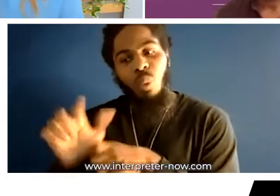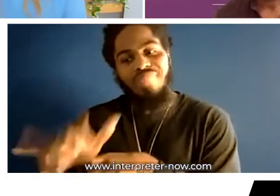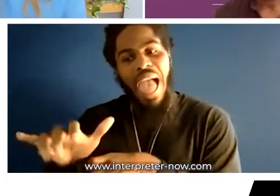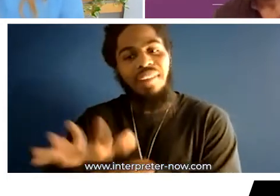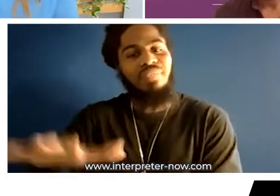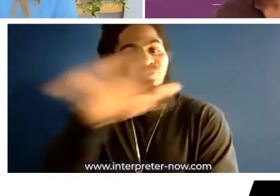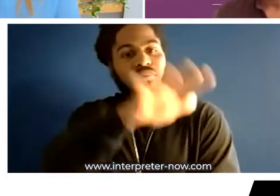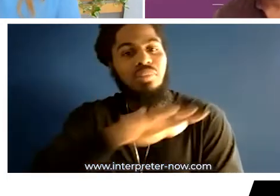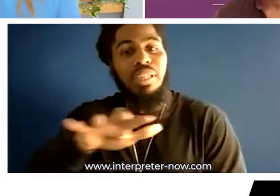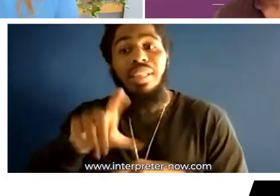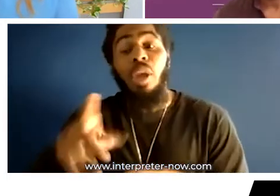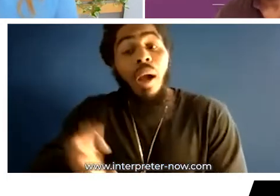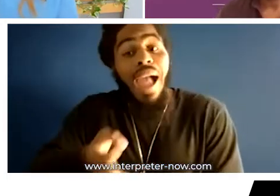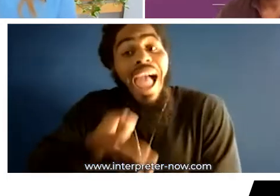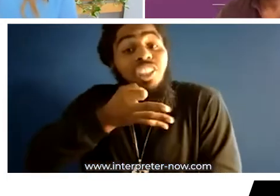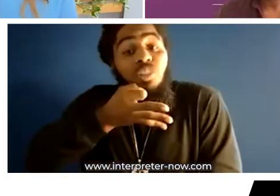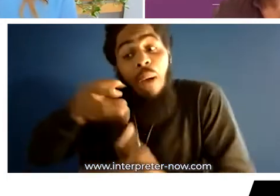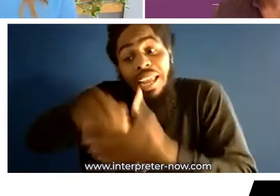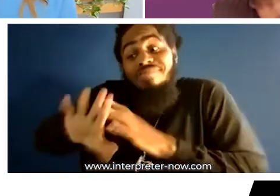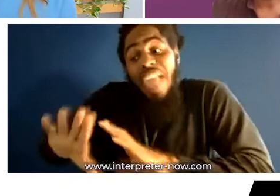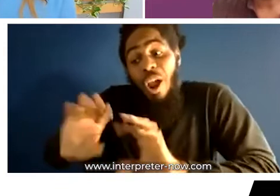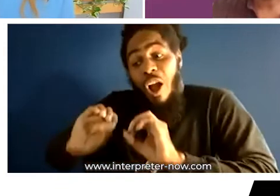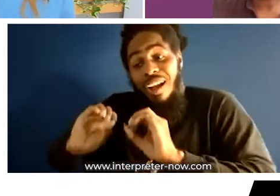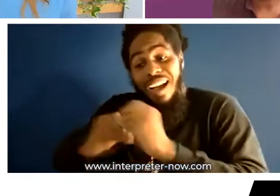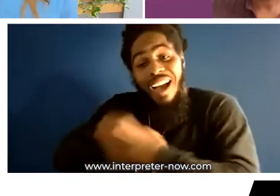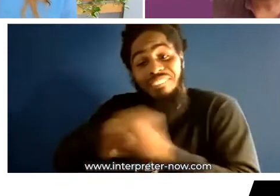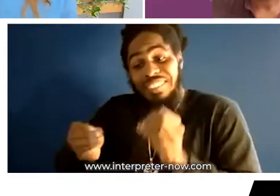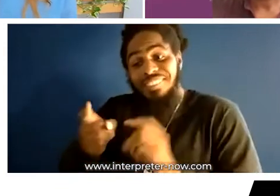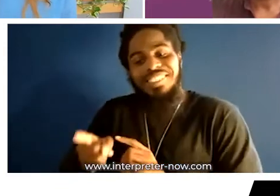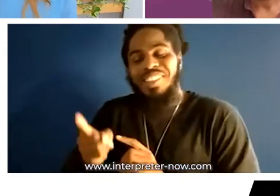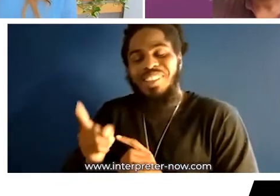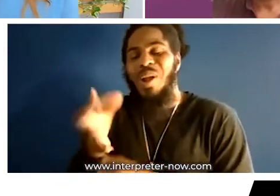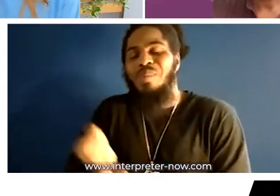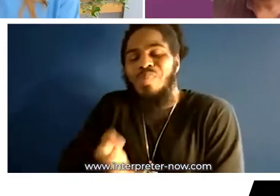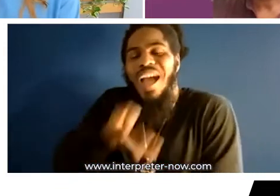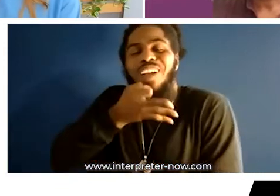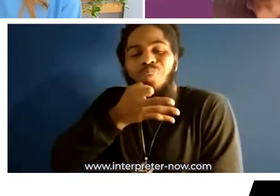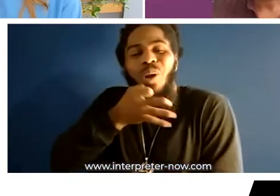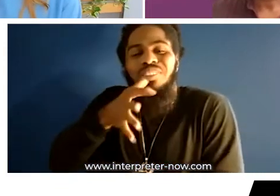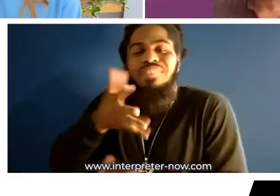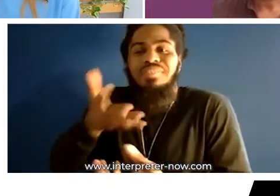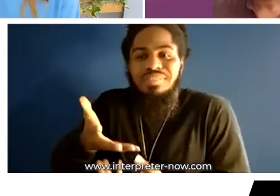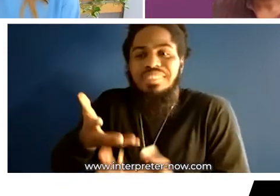There are experts in your office around, maybe not around diversity, equity, or inclusion,